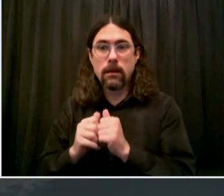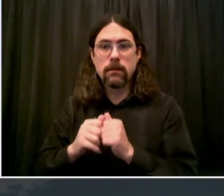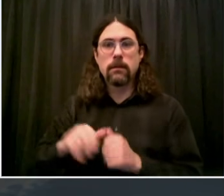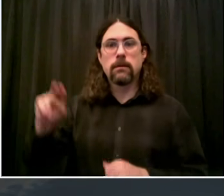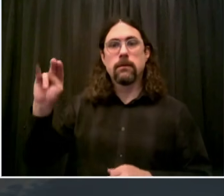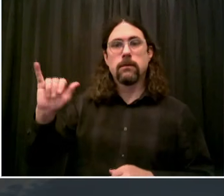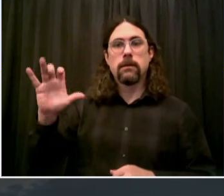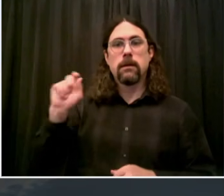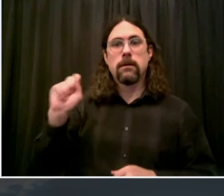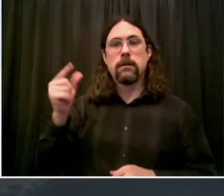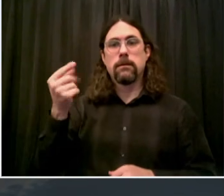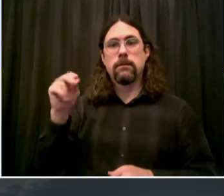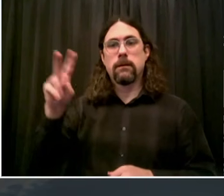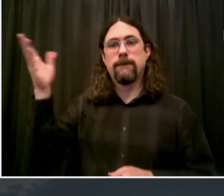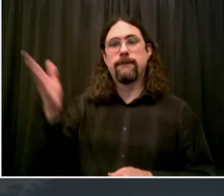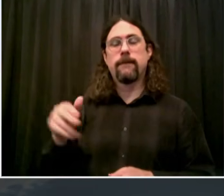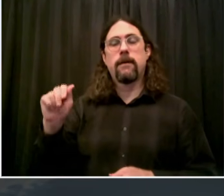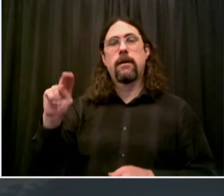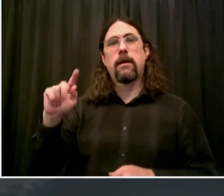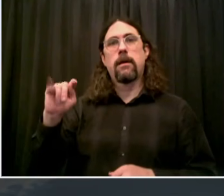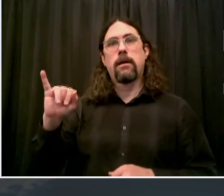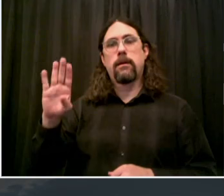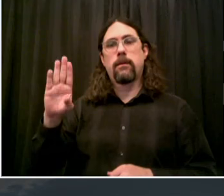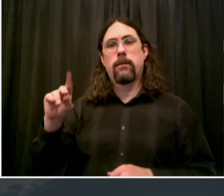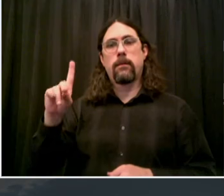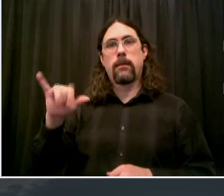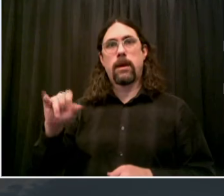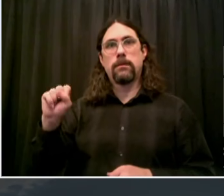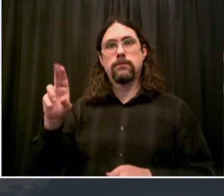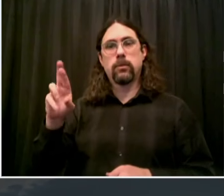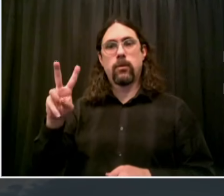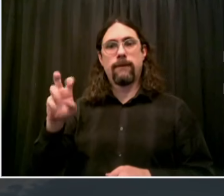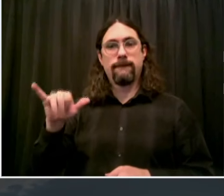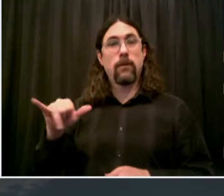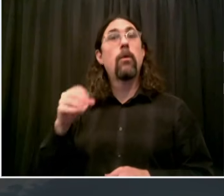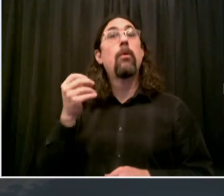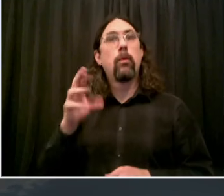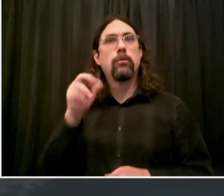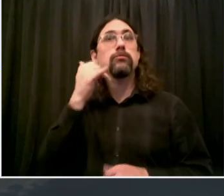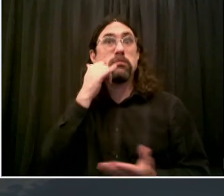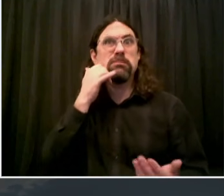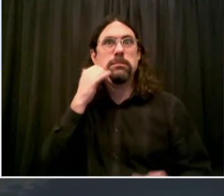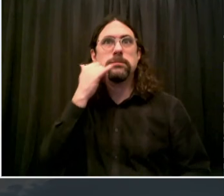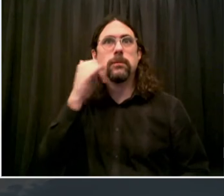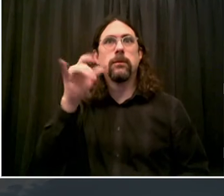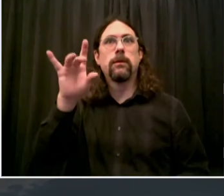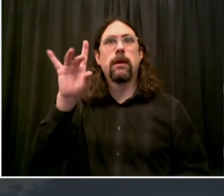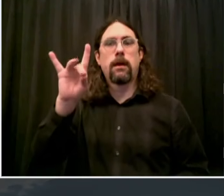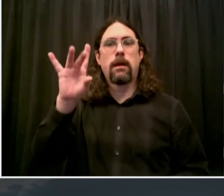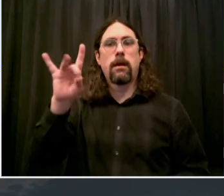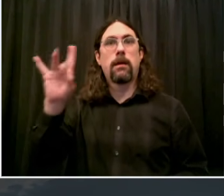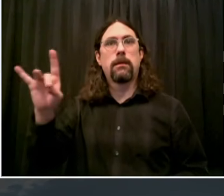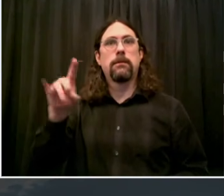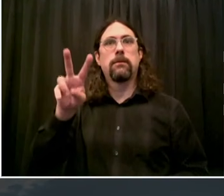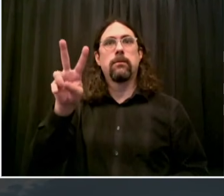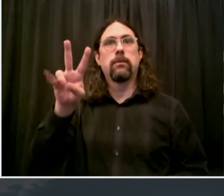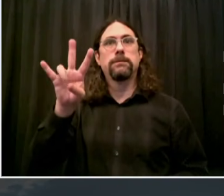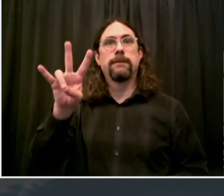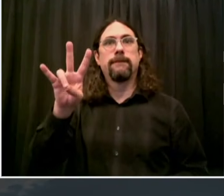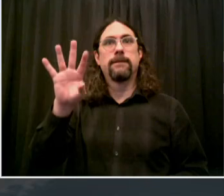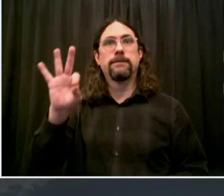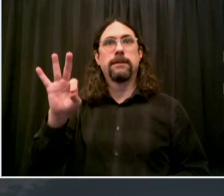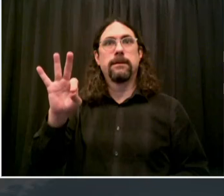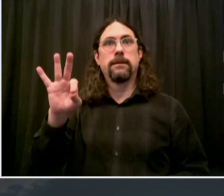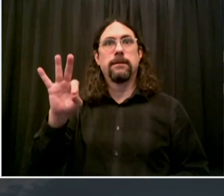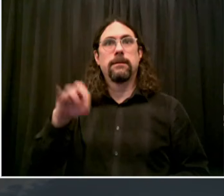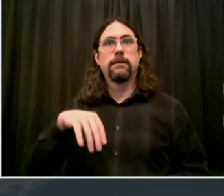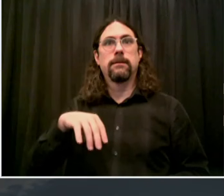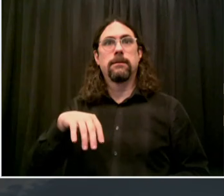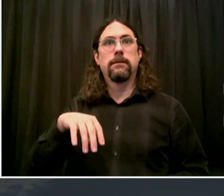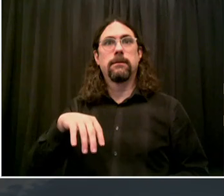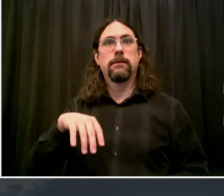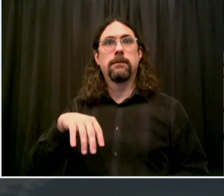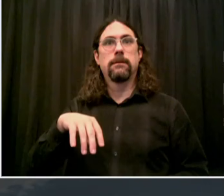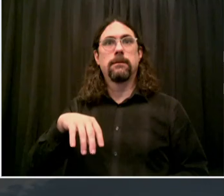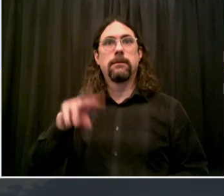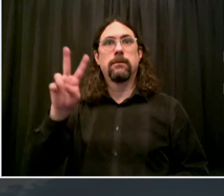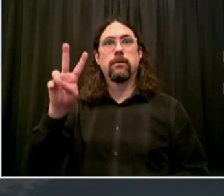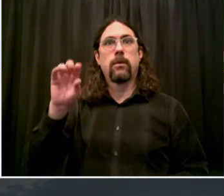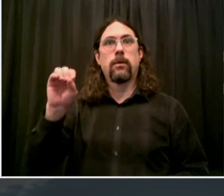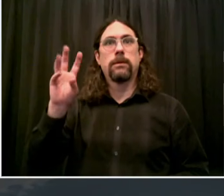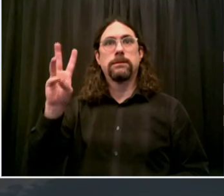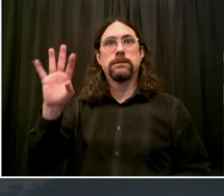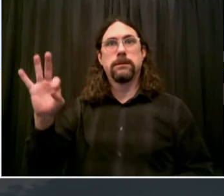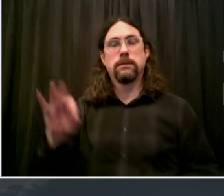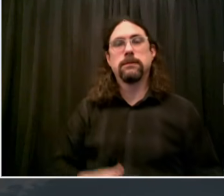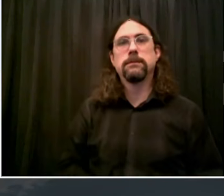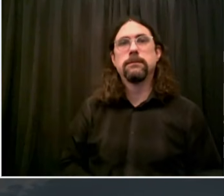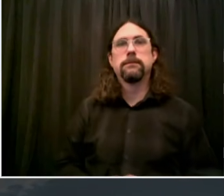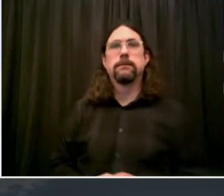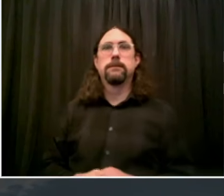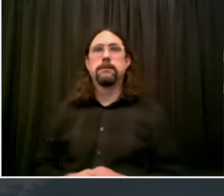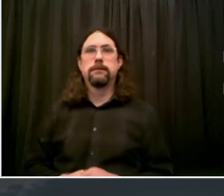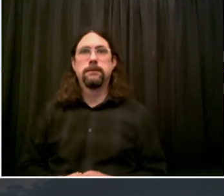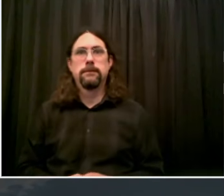VILLA ACADEMY IN